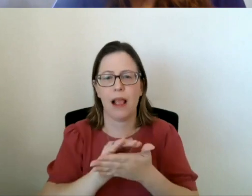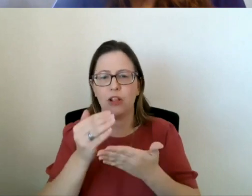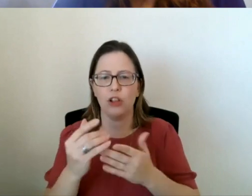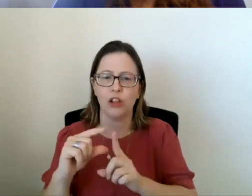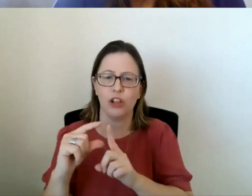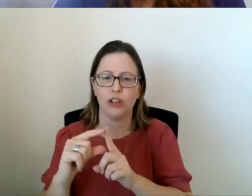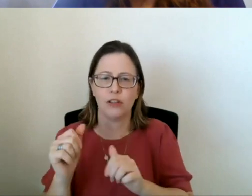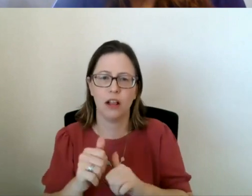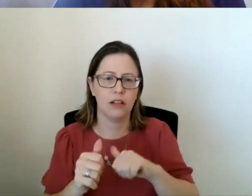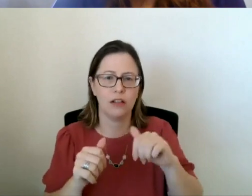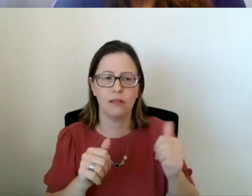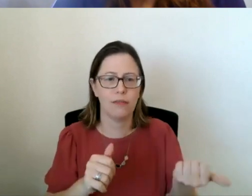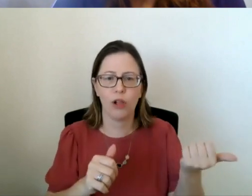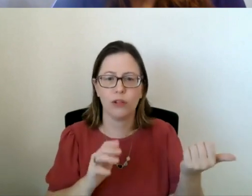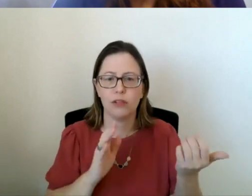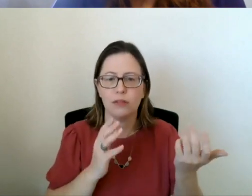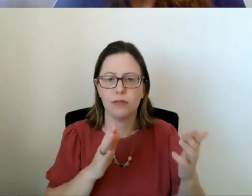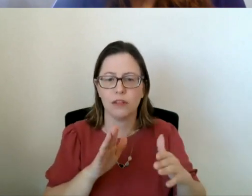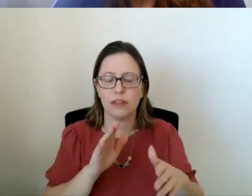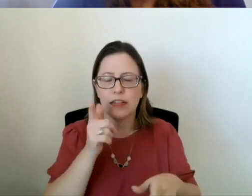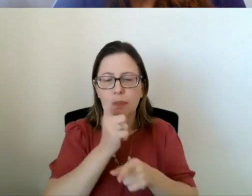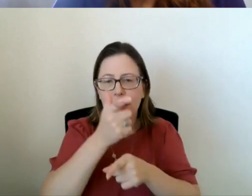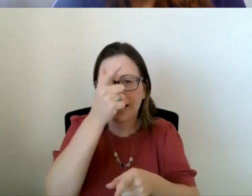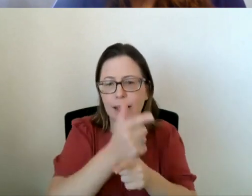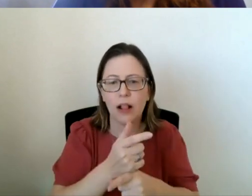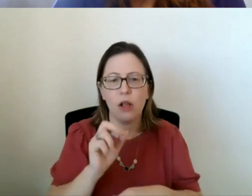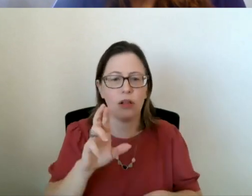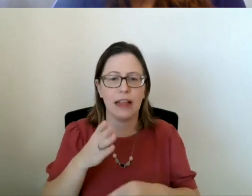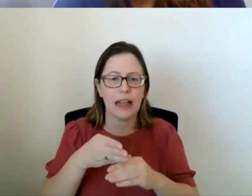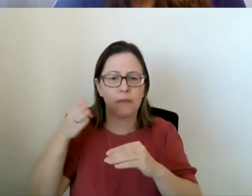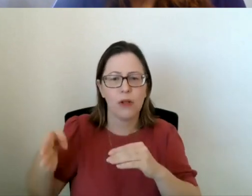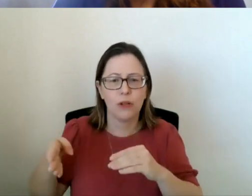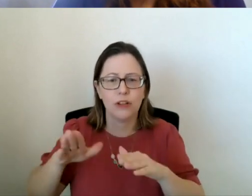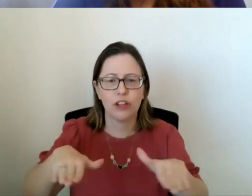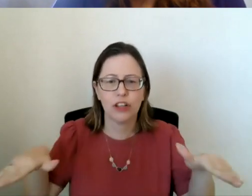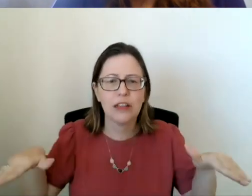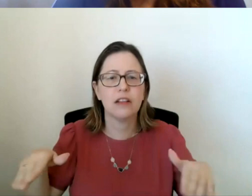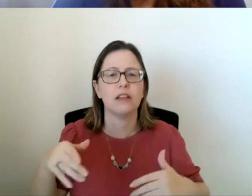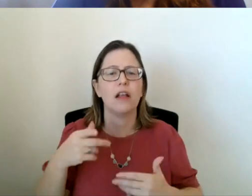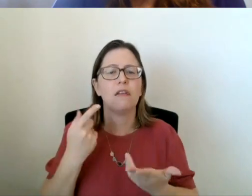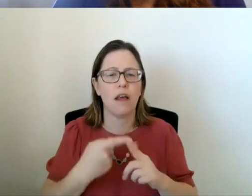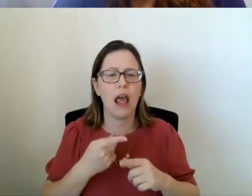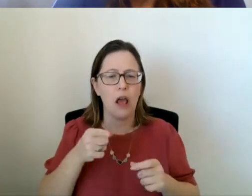Let's say, if one child isn't expressing as much vocabulary as another or as a sibling